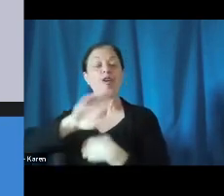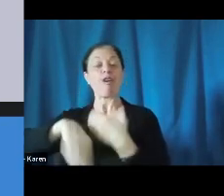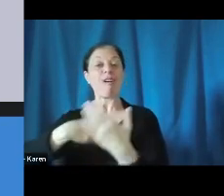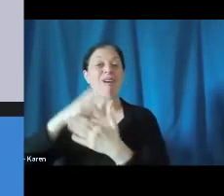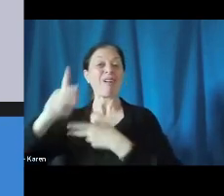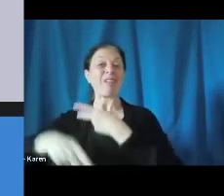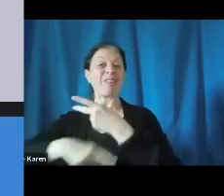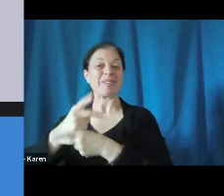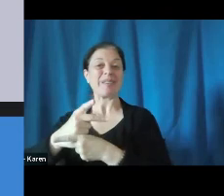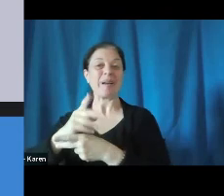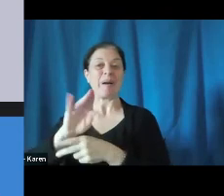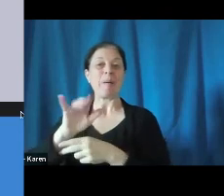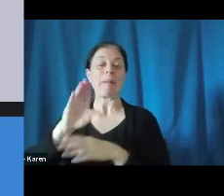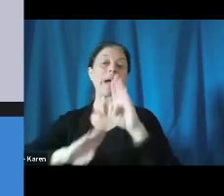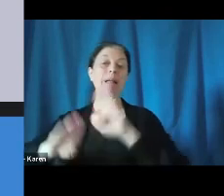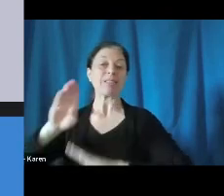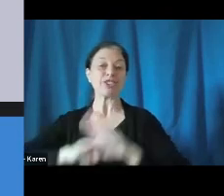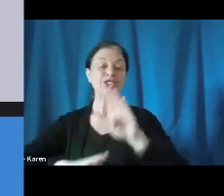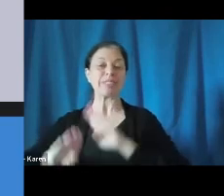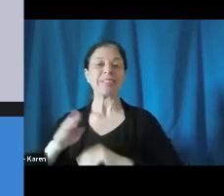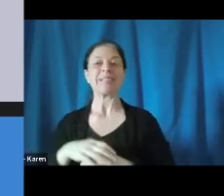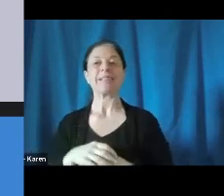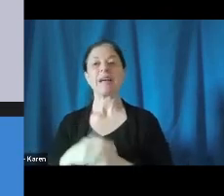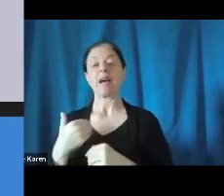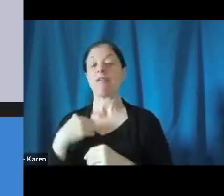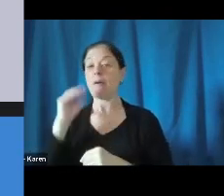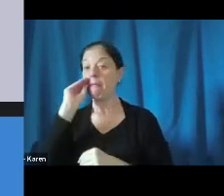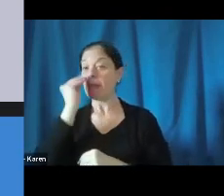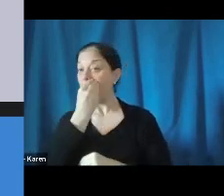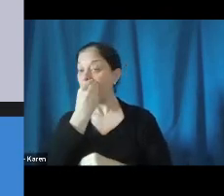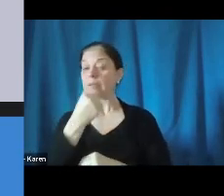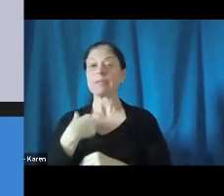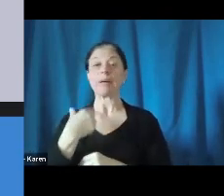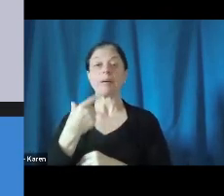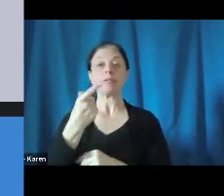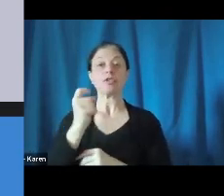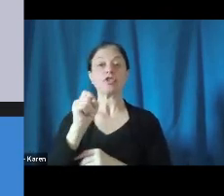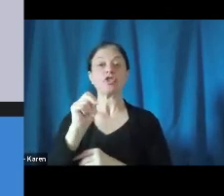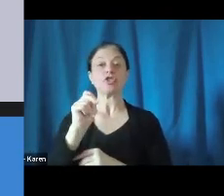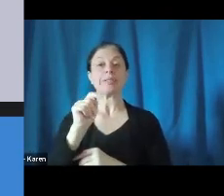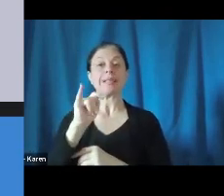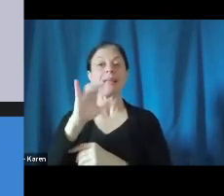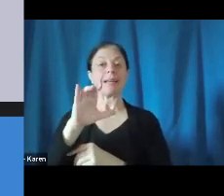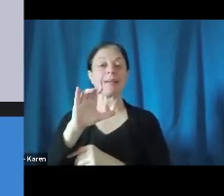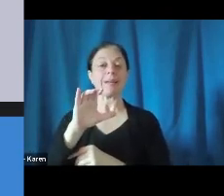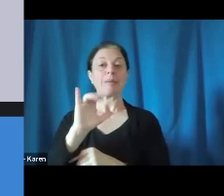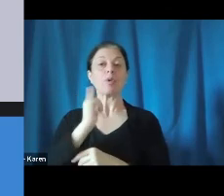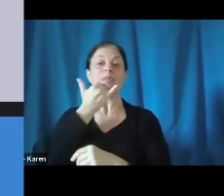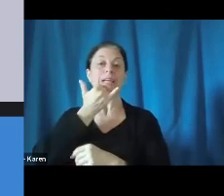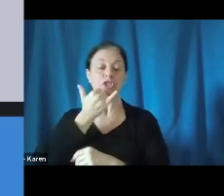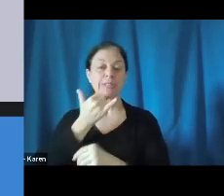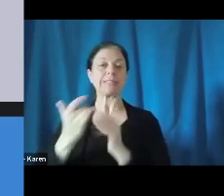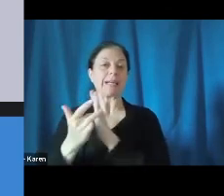love to think about differences or disability even in all forms of biology.